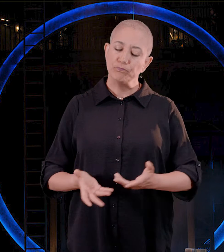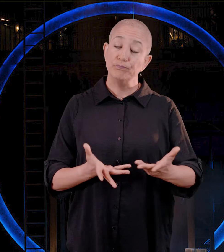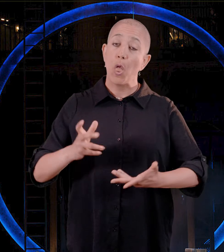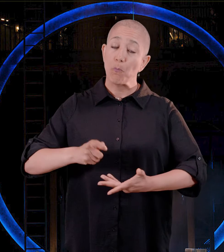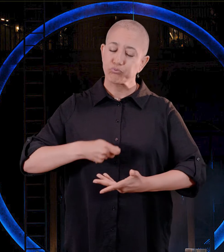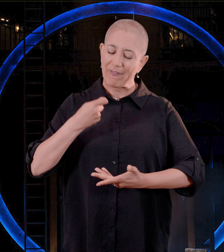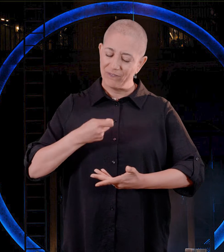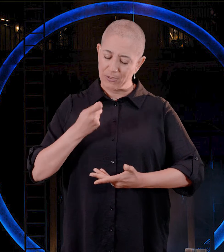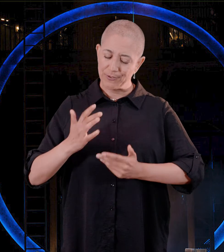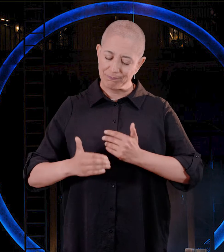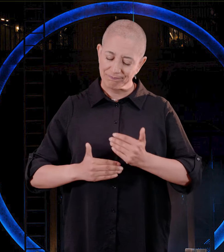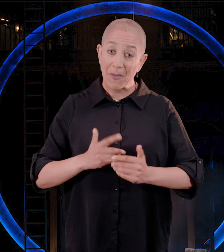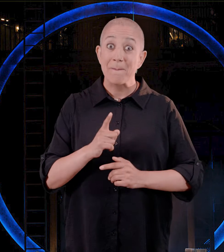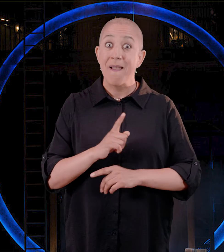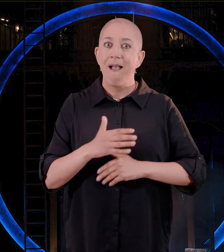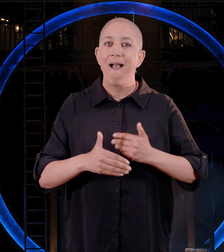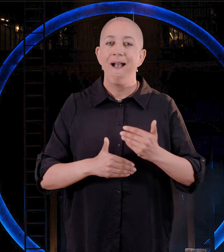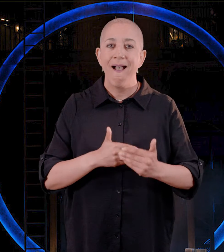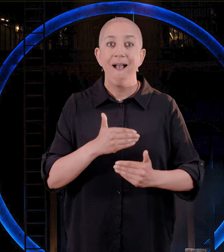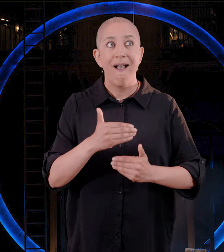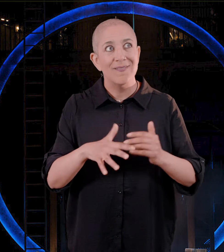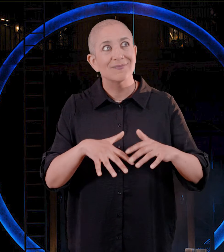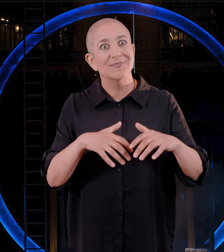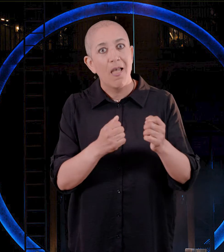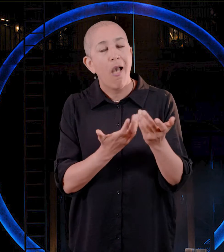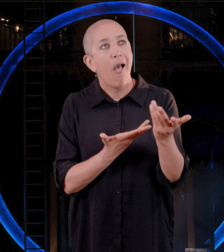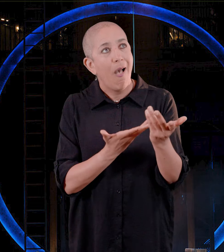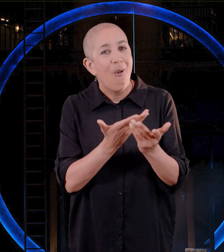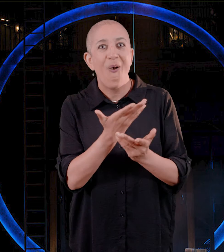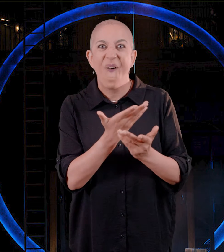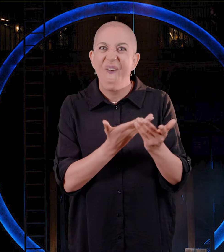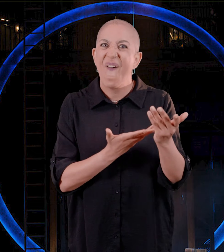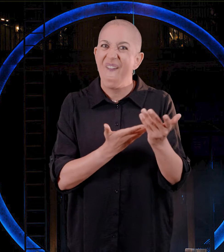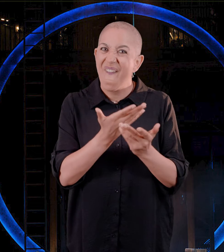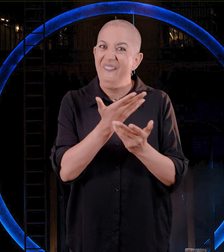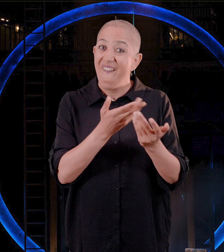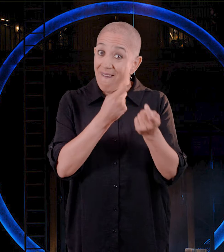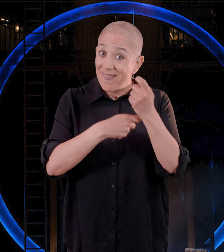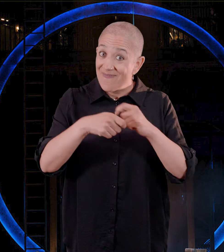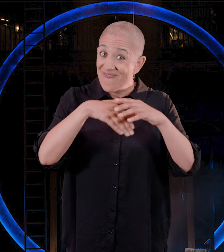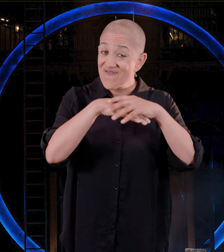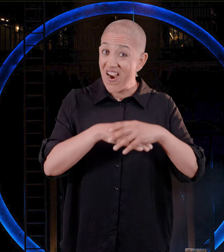but a friendship soon develops between the pair.